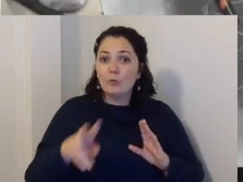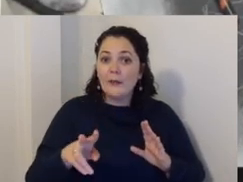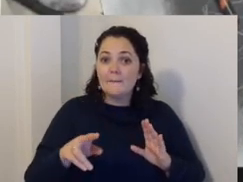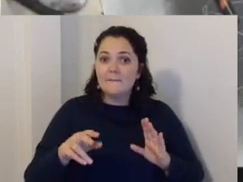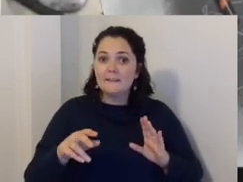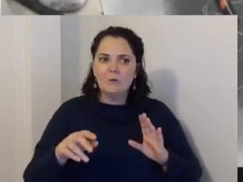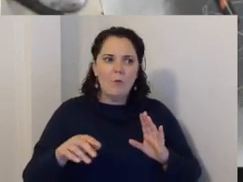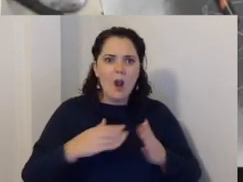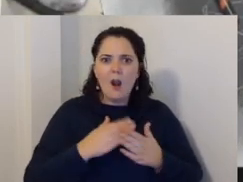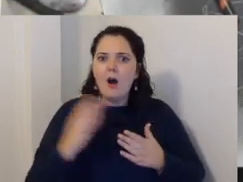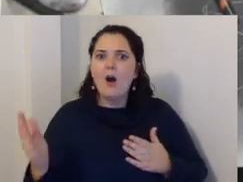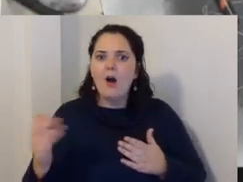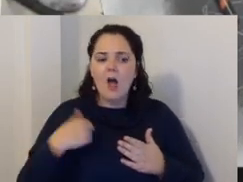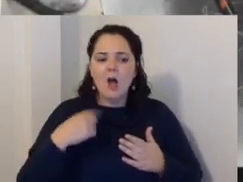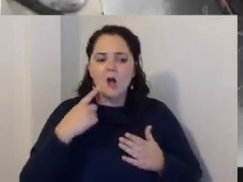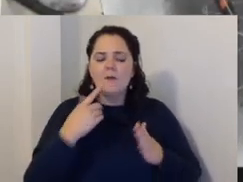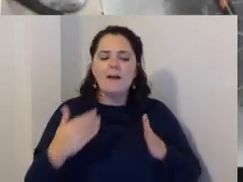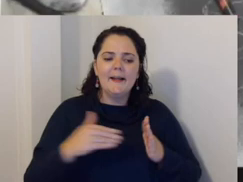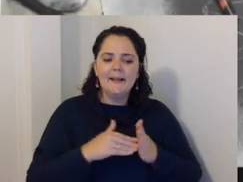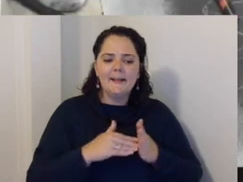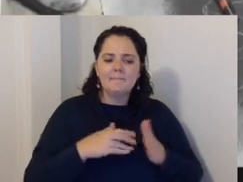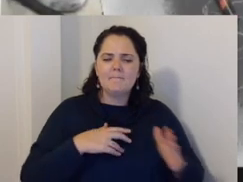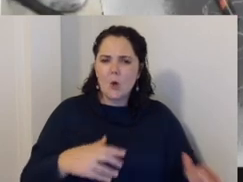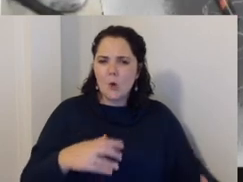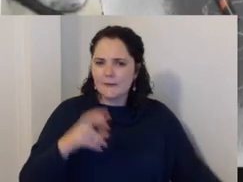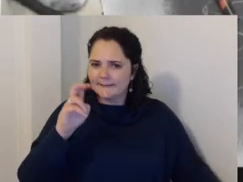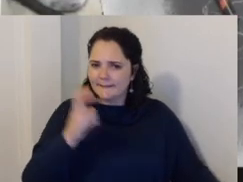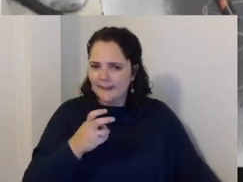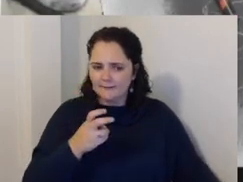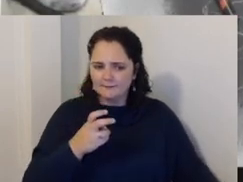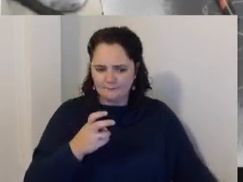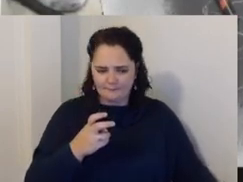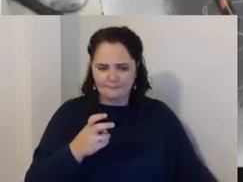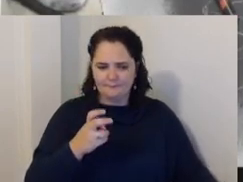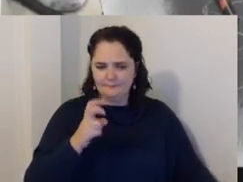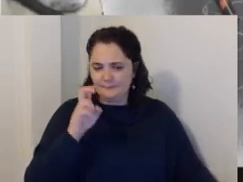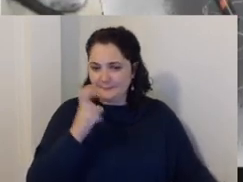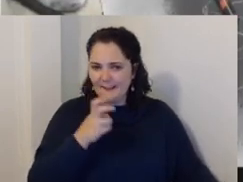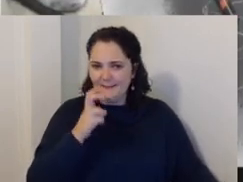on this drawing, what I would do is even add more darkness here and add more darkness here, I'd add